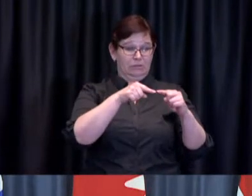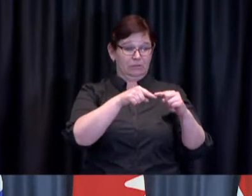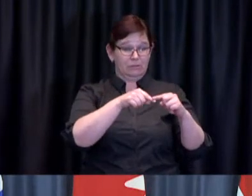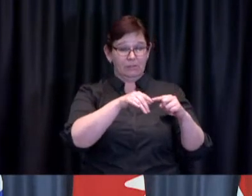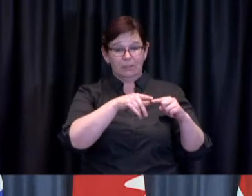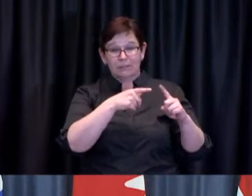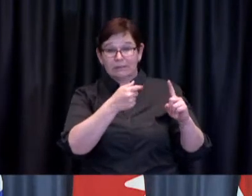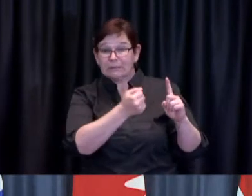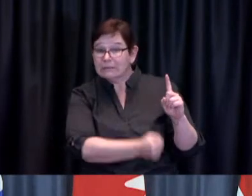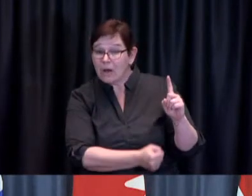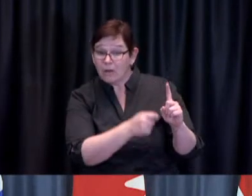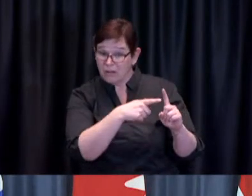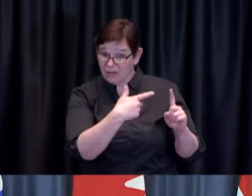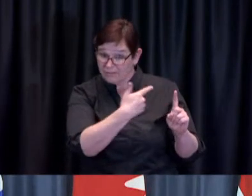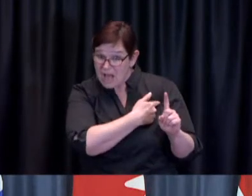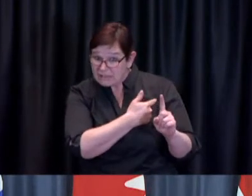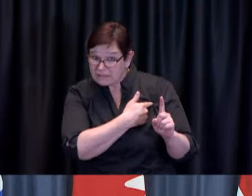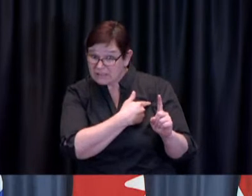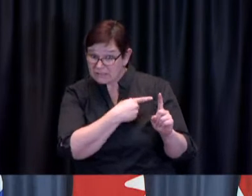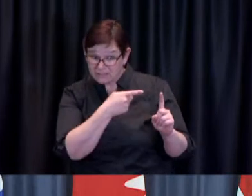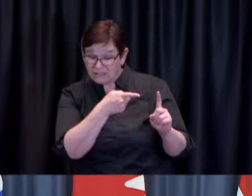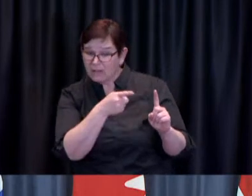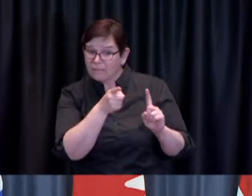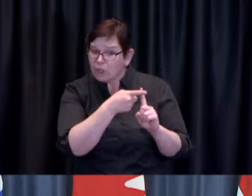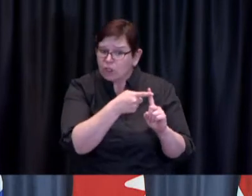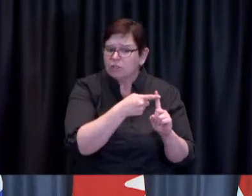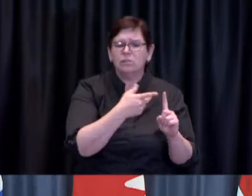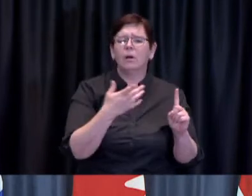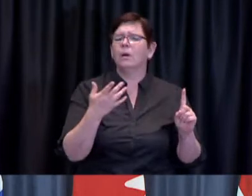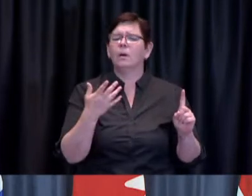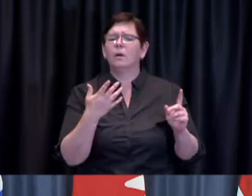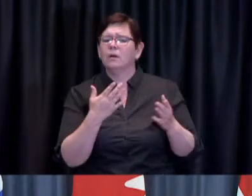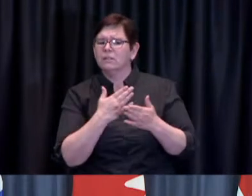first dose sooner there or in some cases their their second dose sooner at a reduced interval